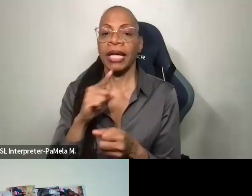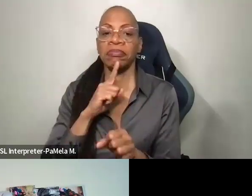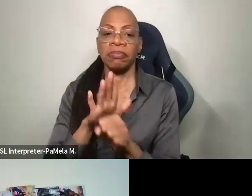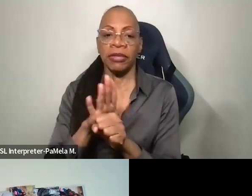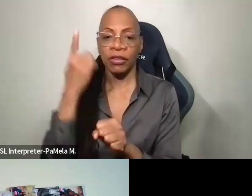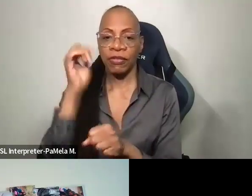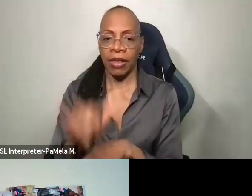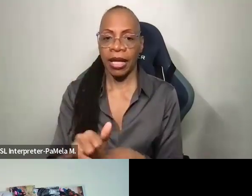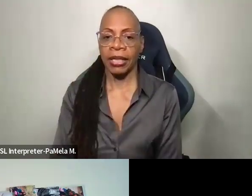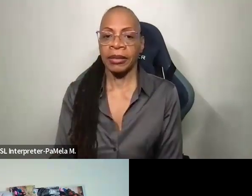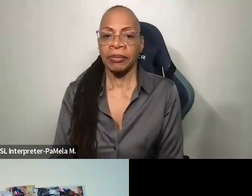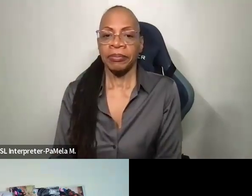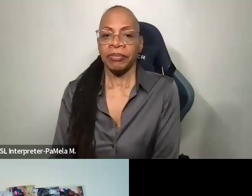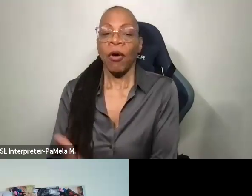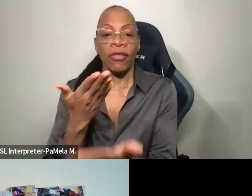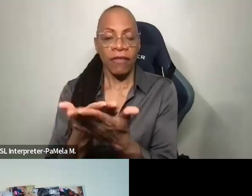Great. Thank you for that clarification.